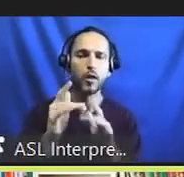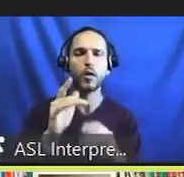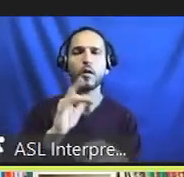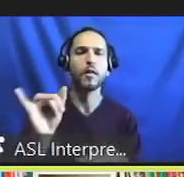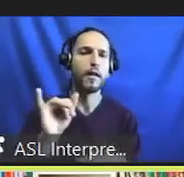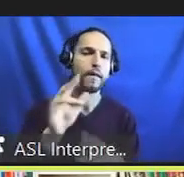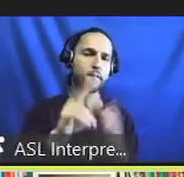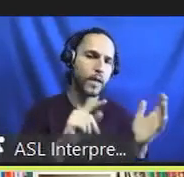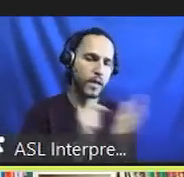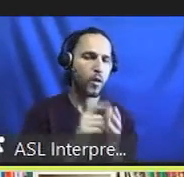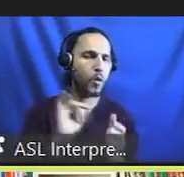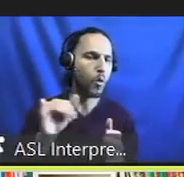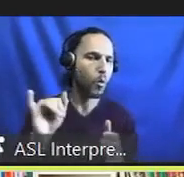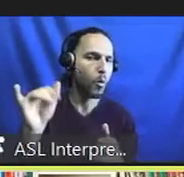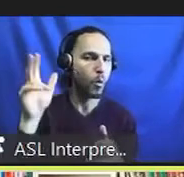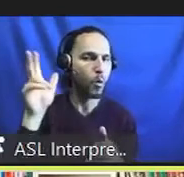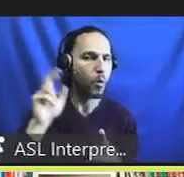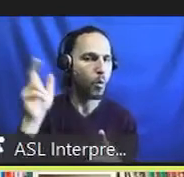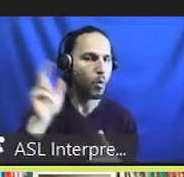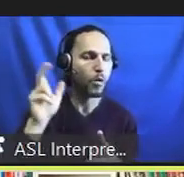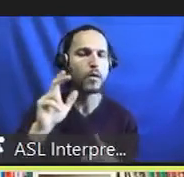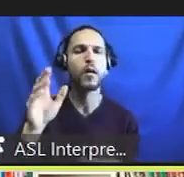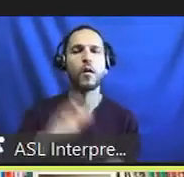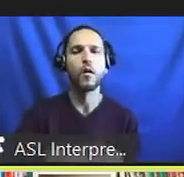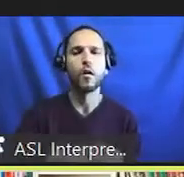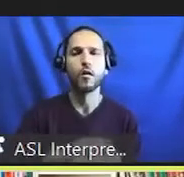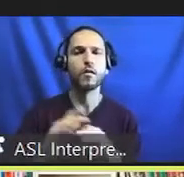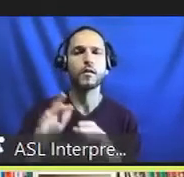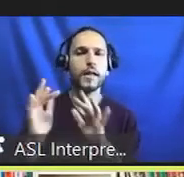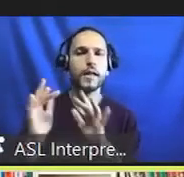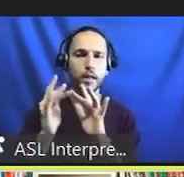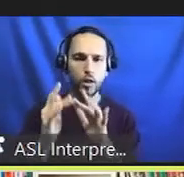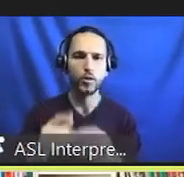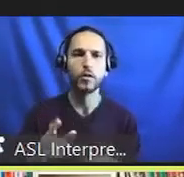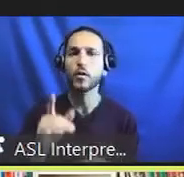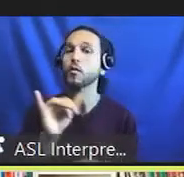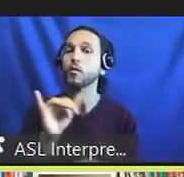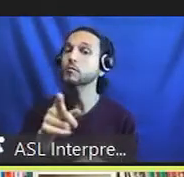which is livestreamed over the internet. And this is relevant for what?